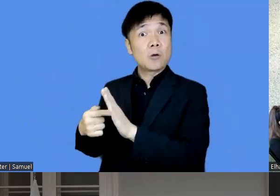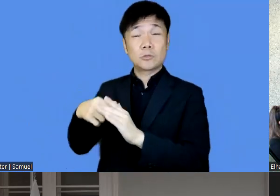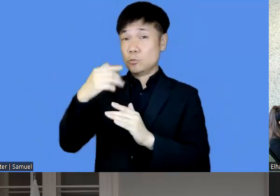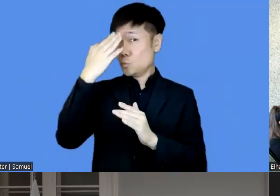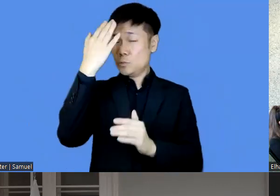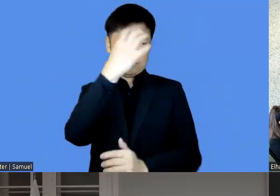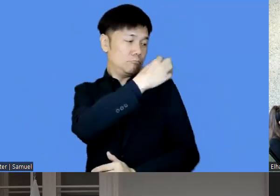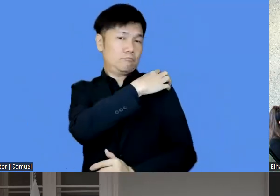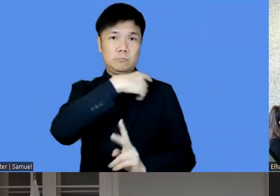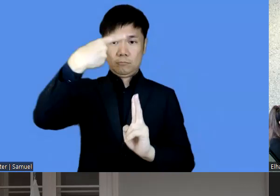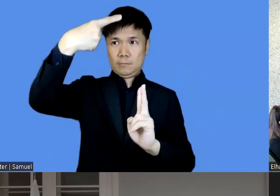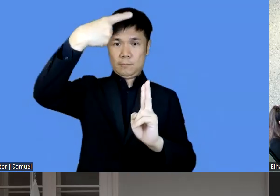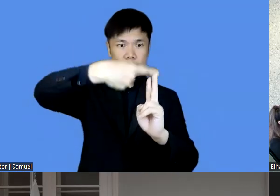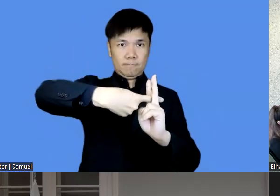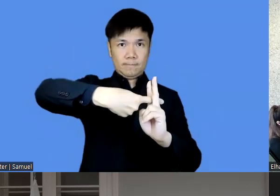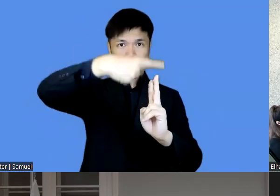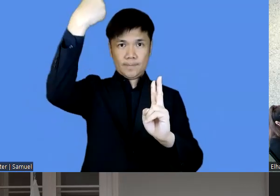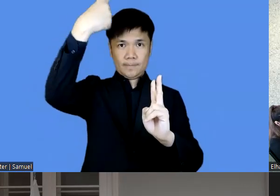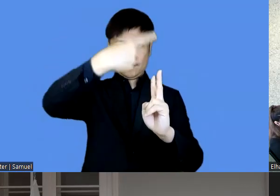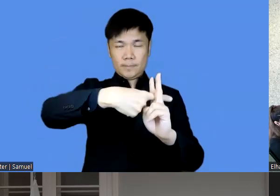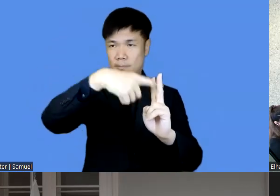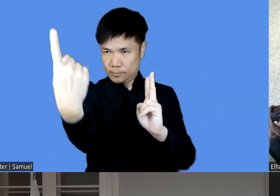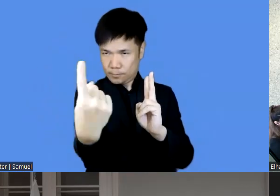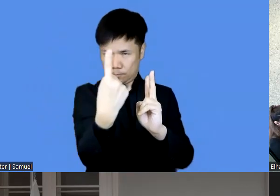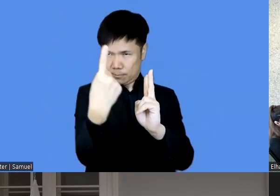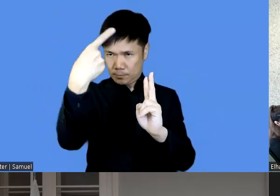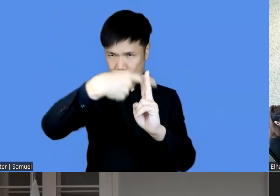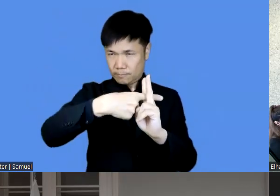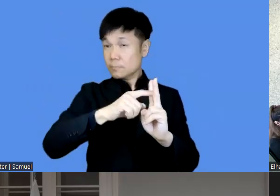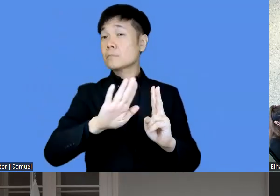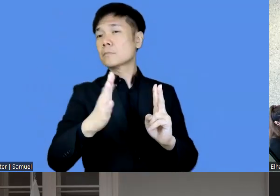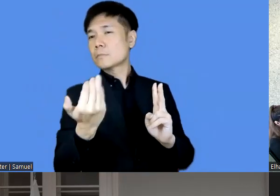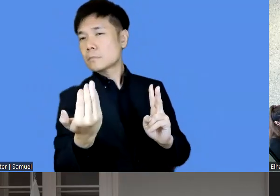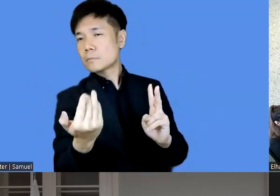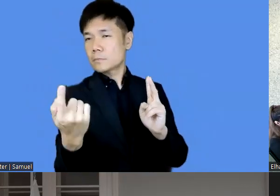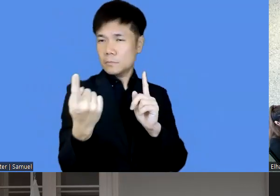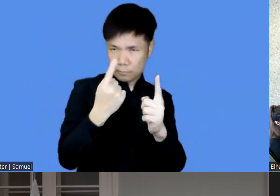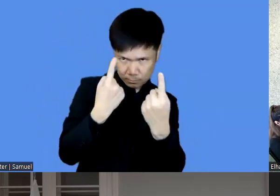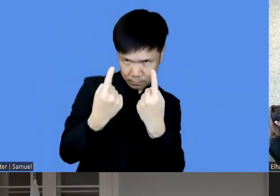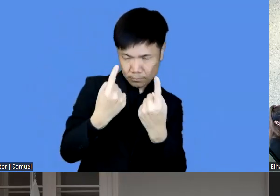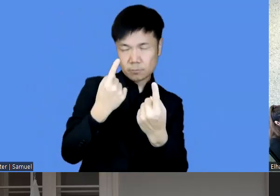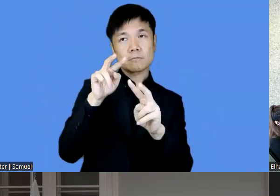As mentioned in these instances, unfortunately there have been instances where militaries